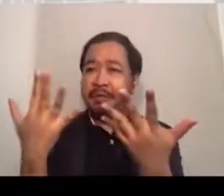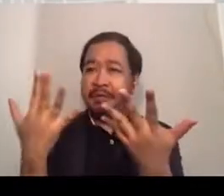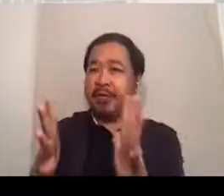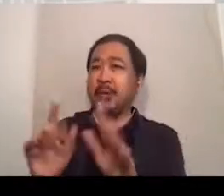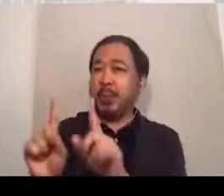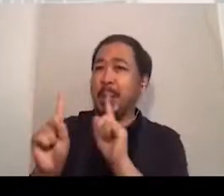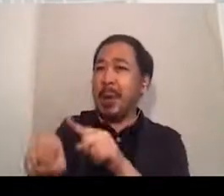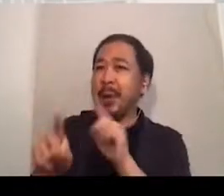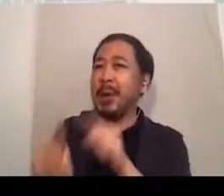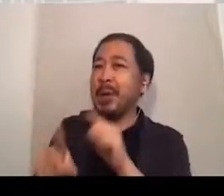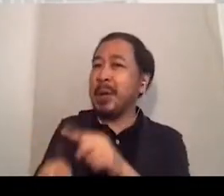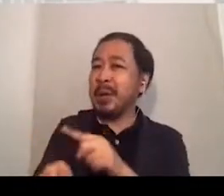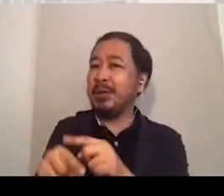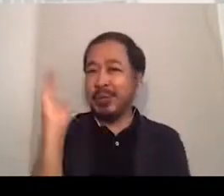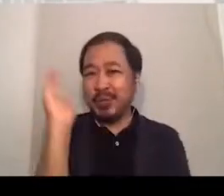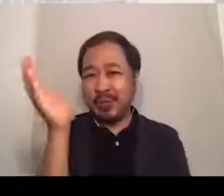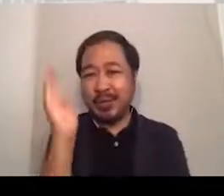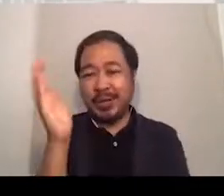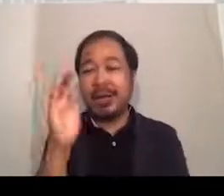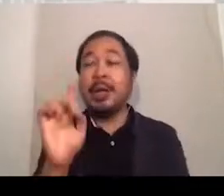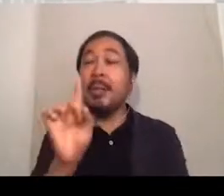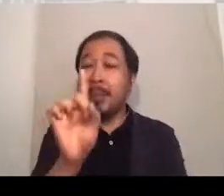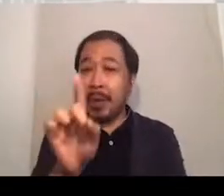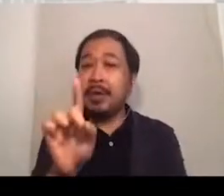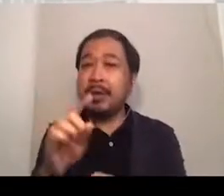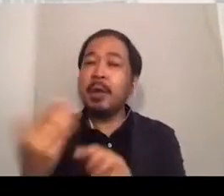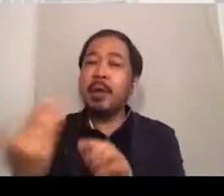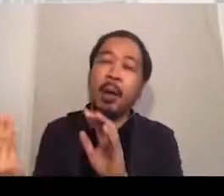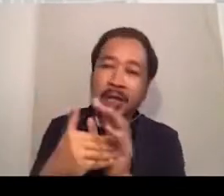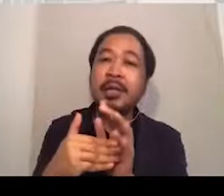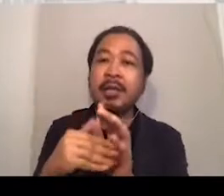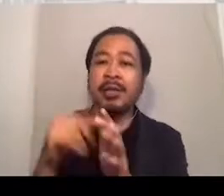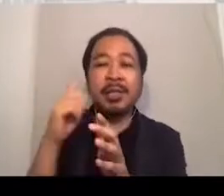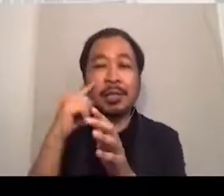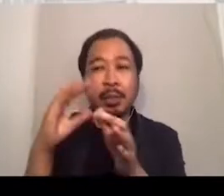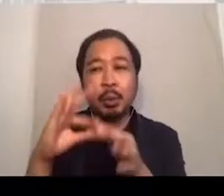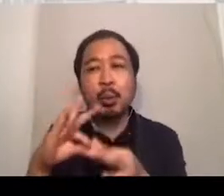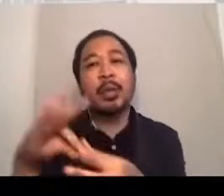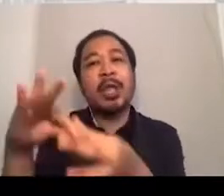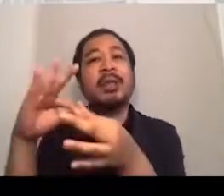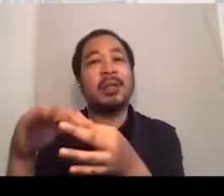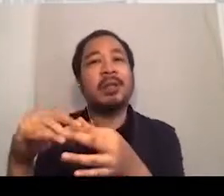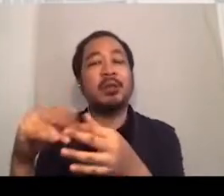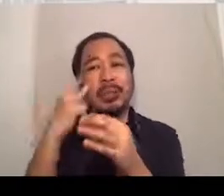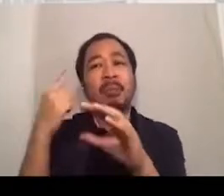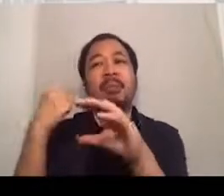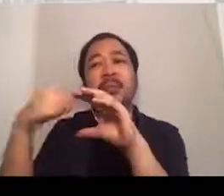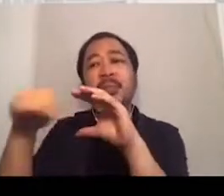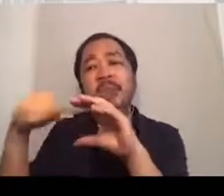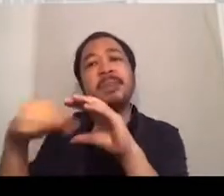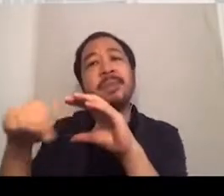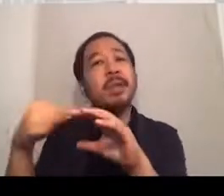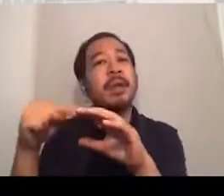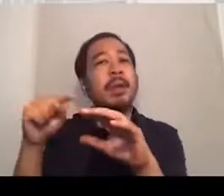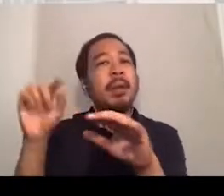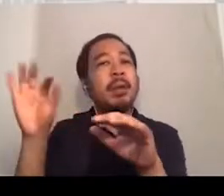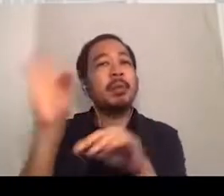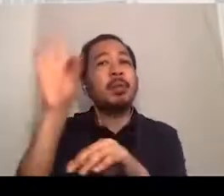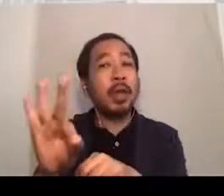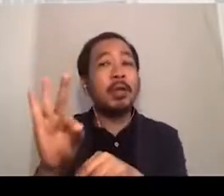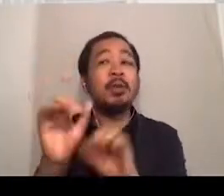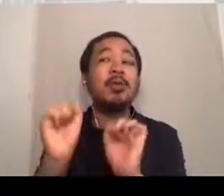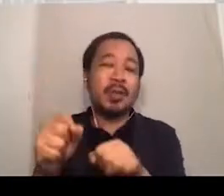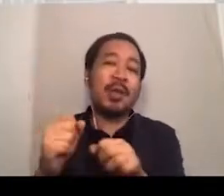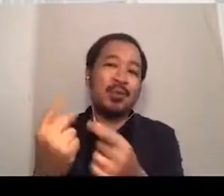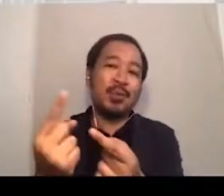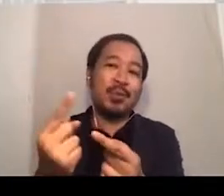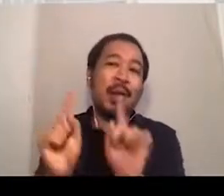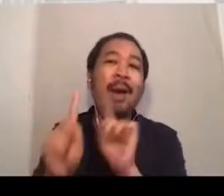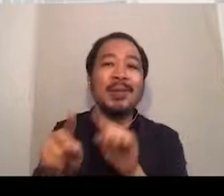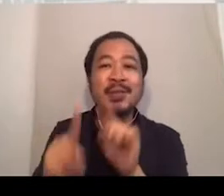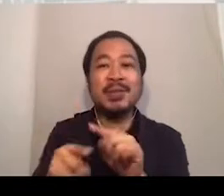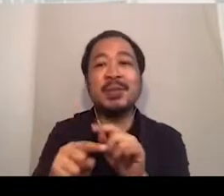Of course, we would be happy to organize more of these sessions, come back to us, give us your reflections, give us your feedback and we will together move forward.